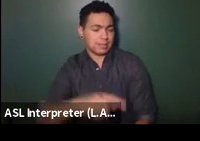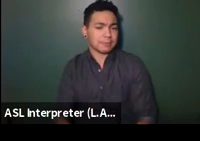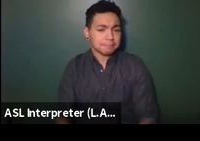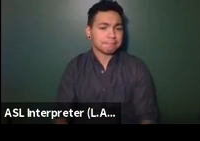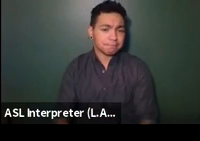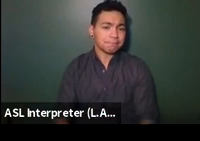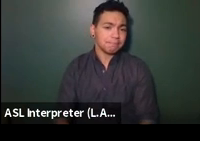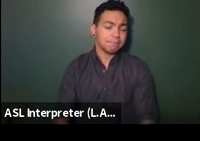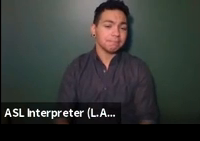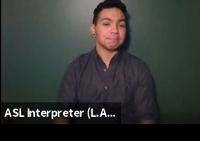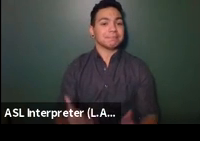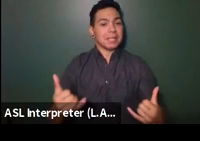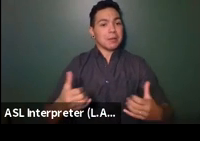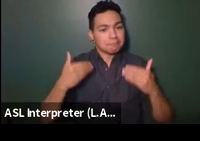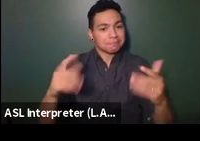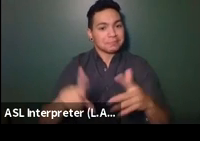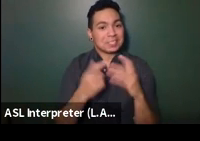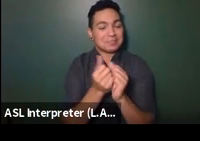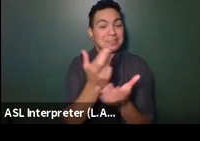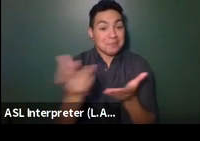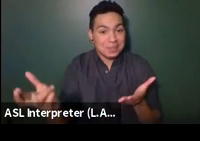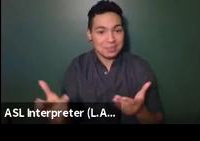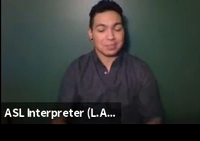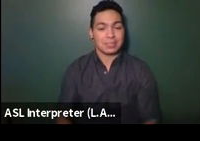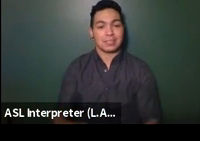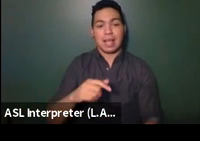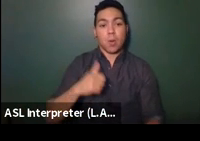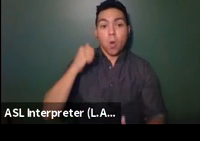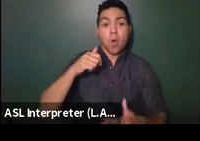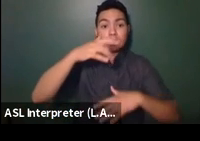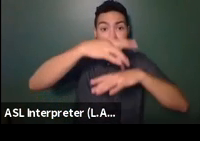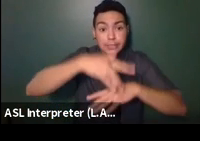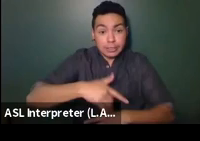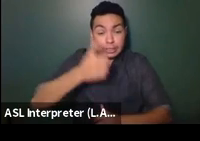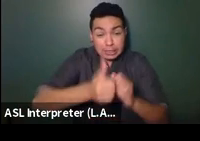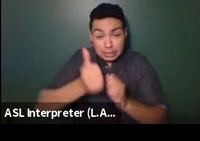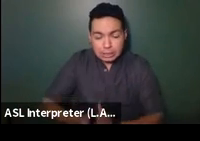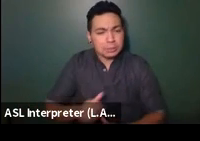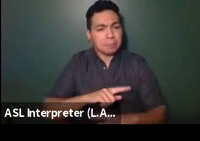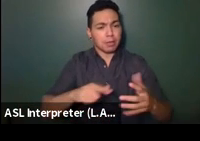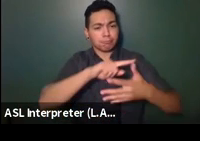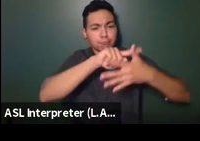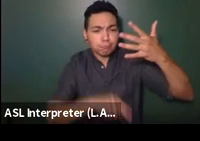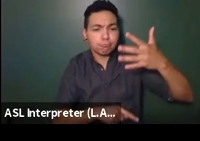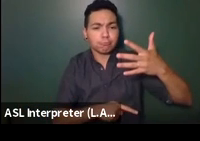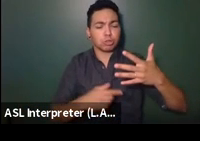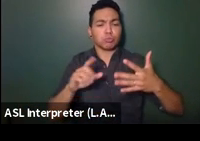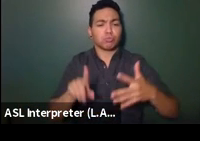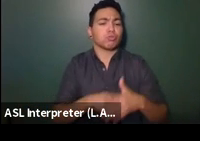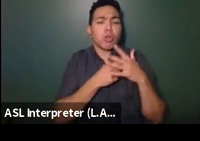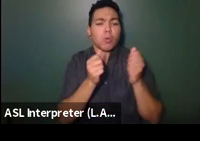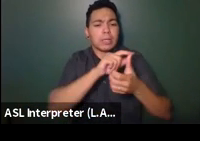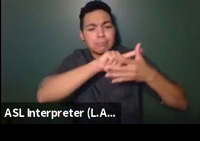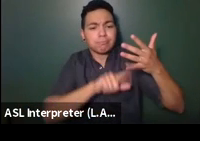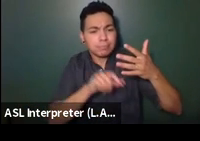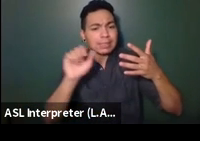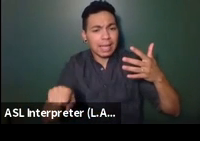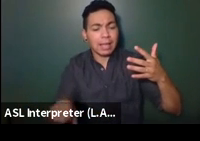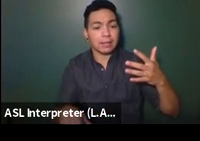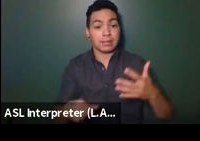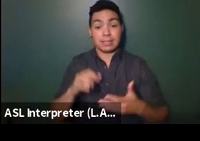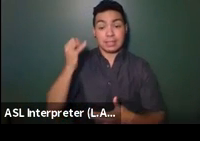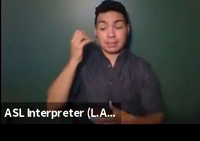ESD 189 - Amy Colburn: So let's dig into resources. So this is just, I'm not going to go over each of these, but there's kind of just, just to get you started, particularly those of you that are using school a G for littles